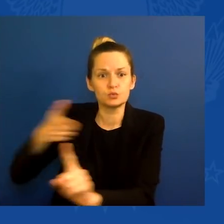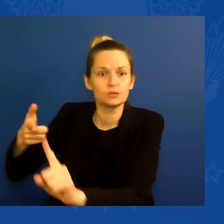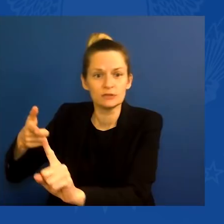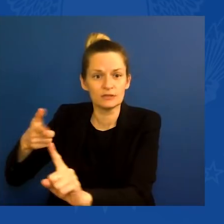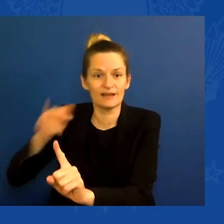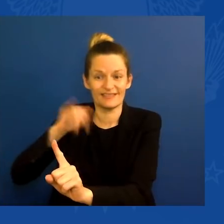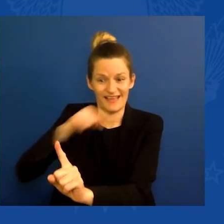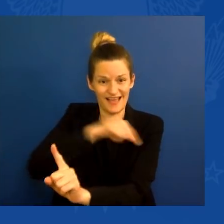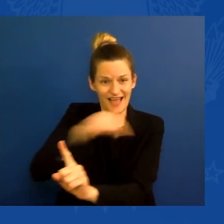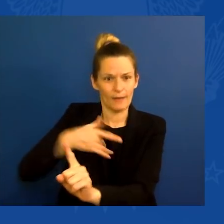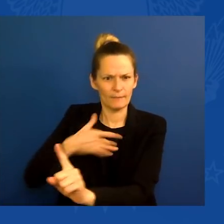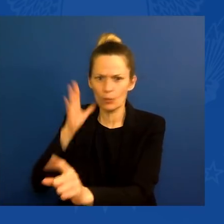before it's too late.